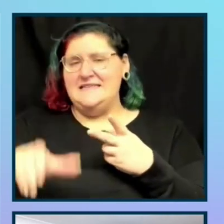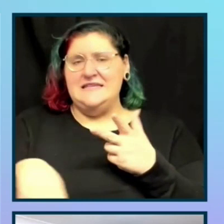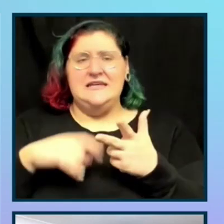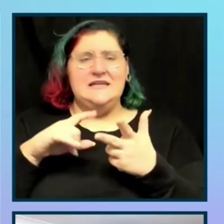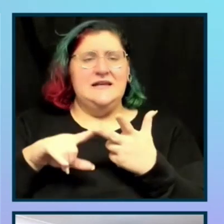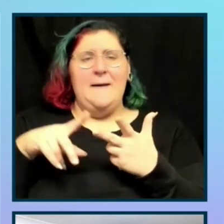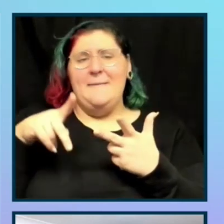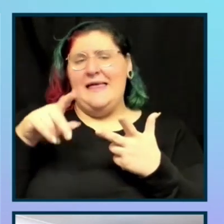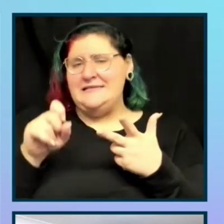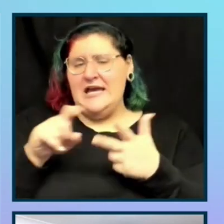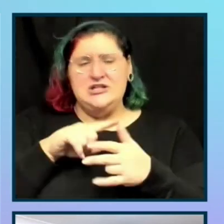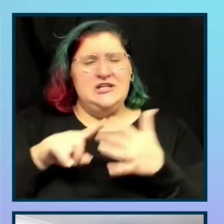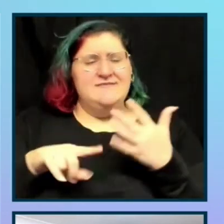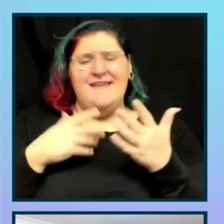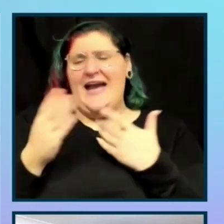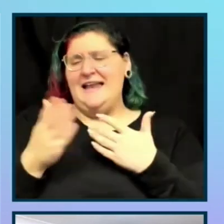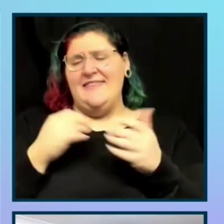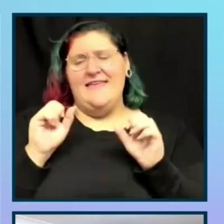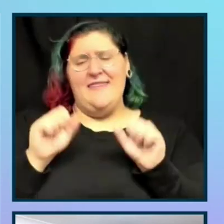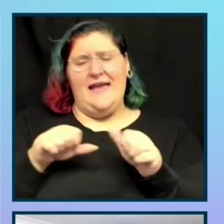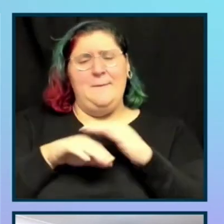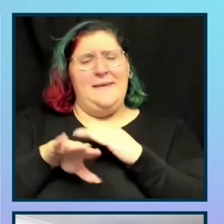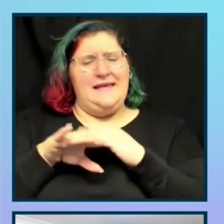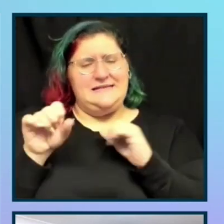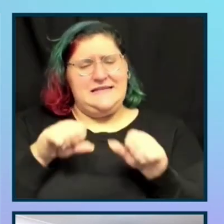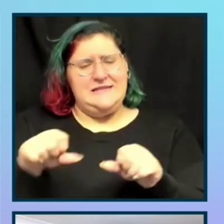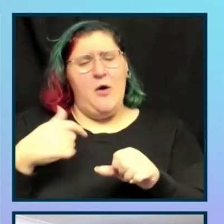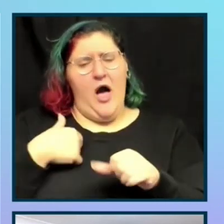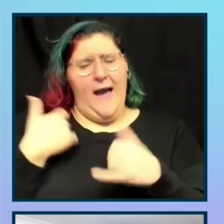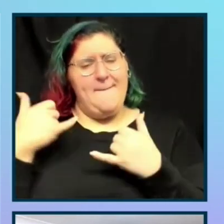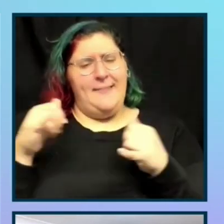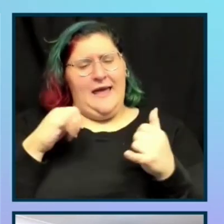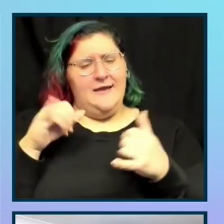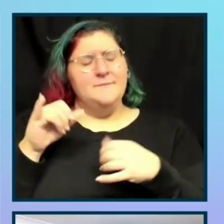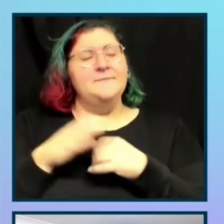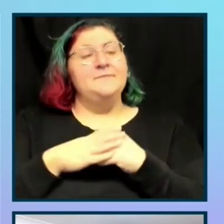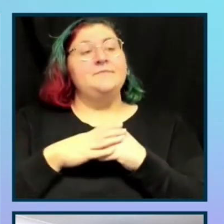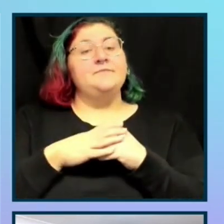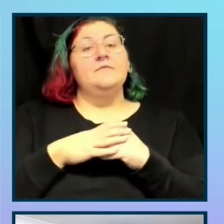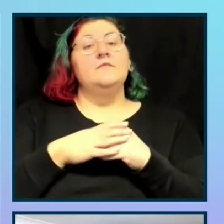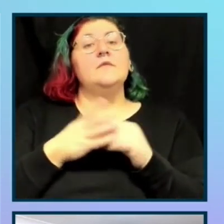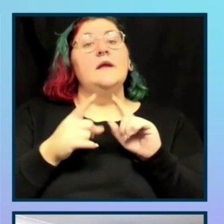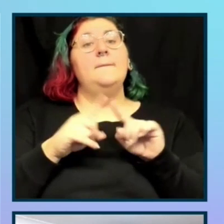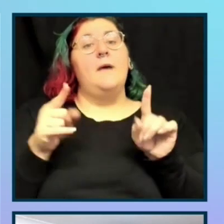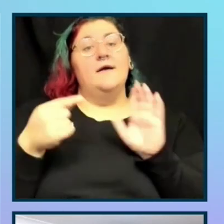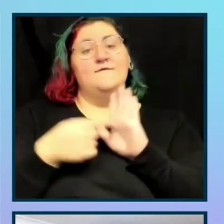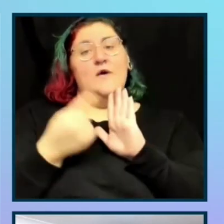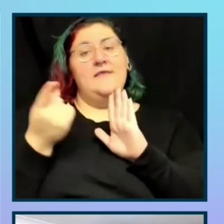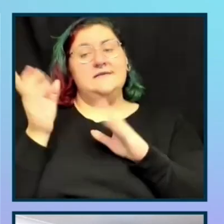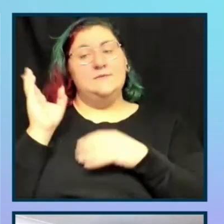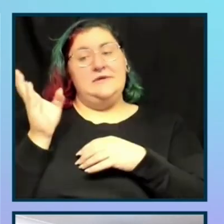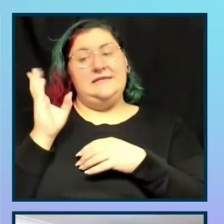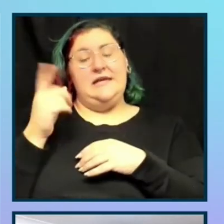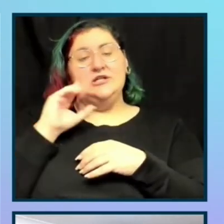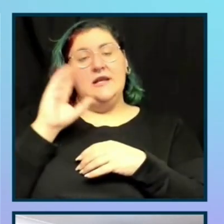to varying degrees. But as for this presentation, I'm gonna be discussing the accessibility features